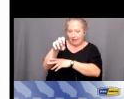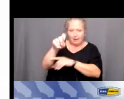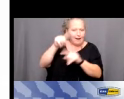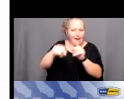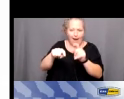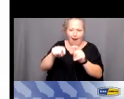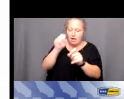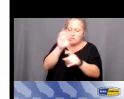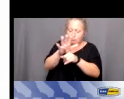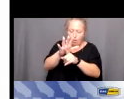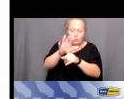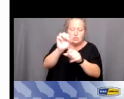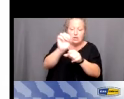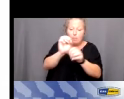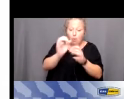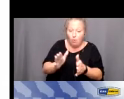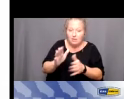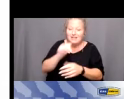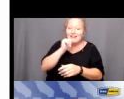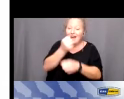unsafe or unhealthy conditions.